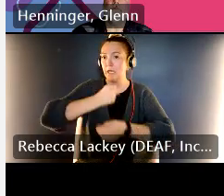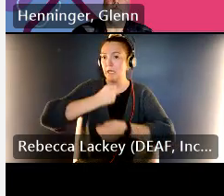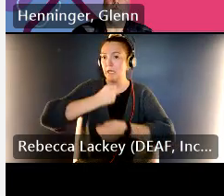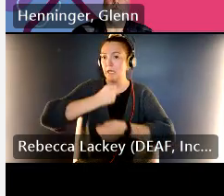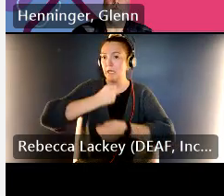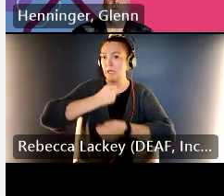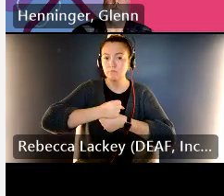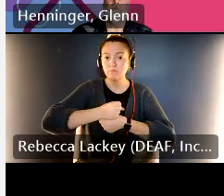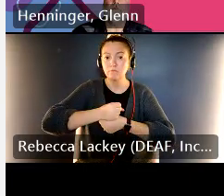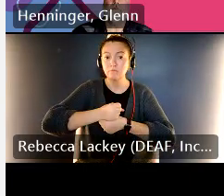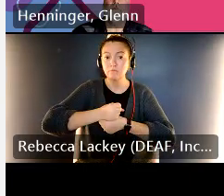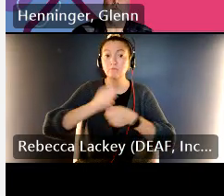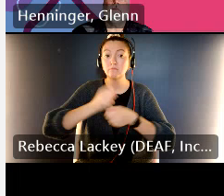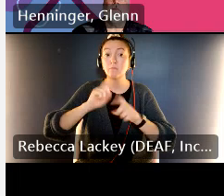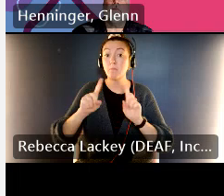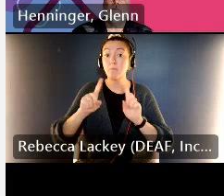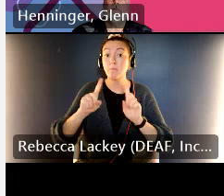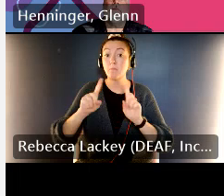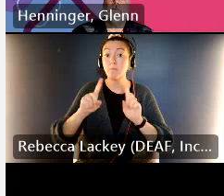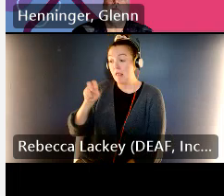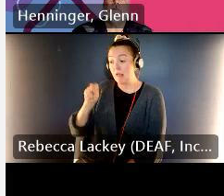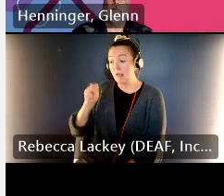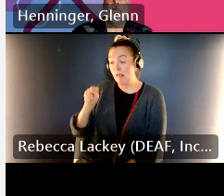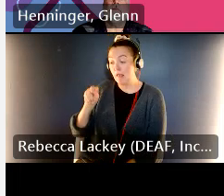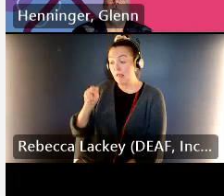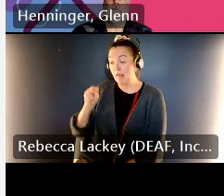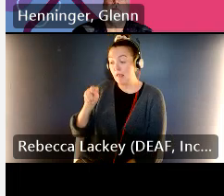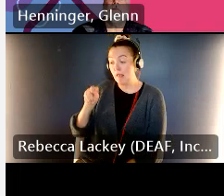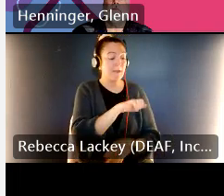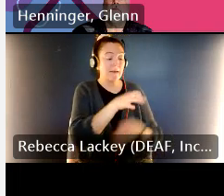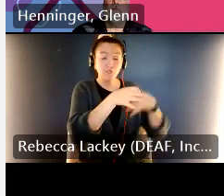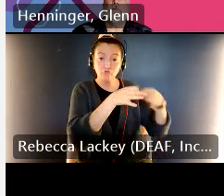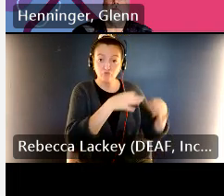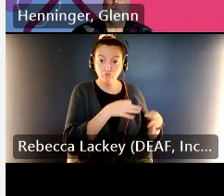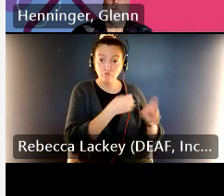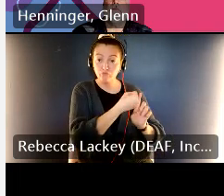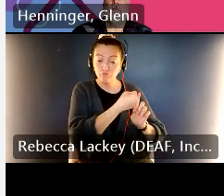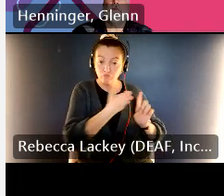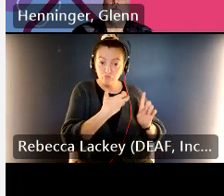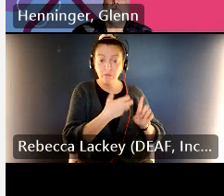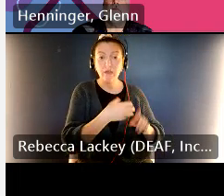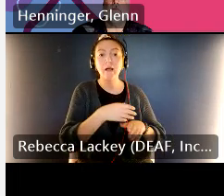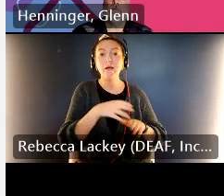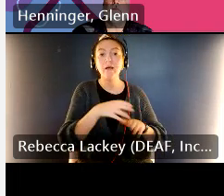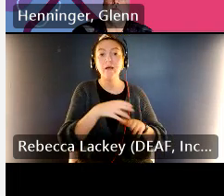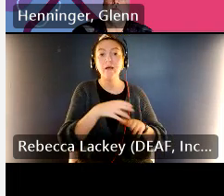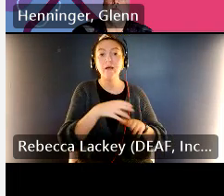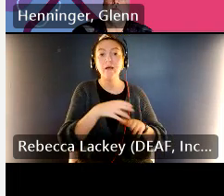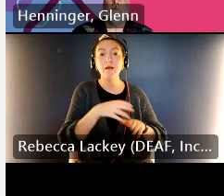But as Glenn had described and Betty was discussing, there's markings on the speed hump itself.